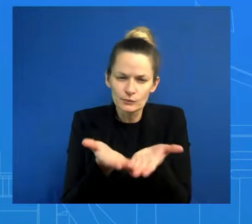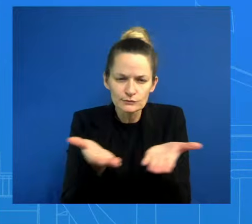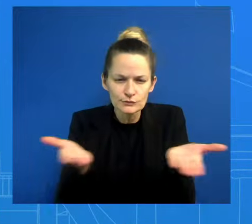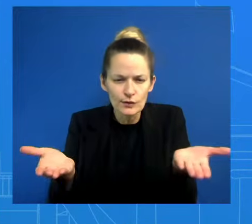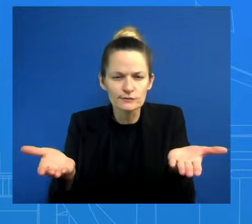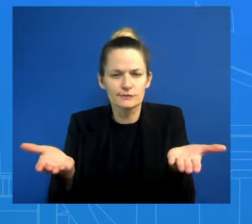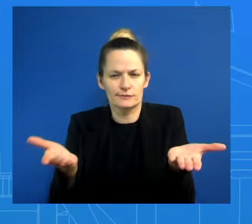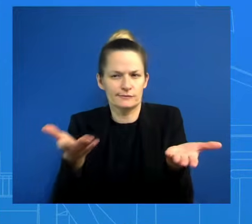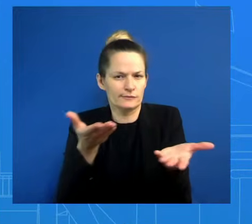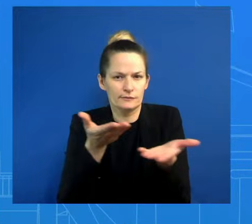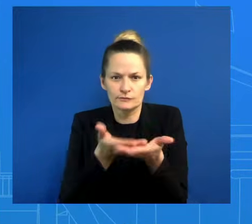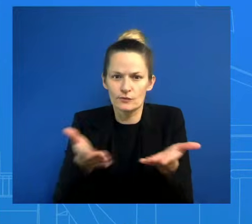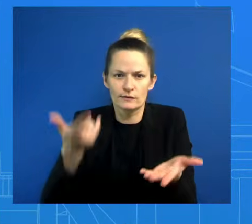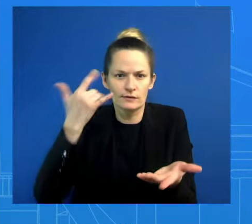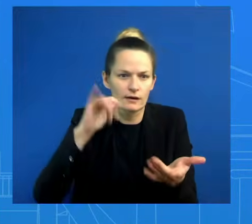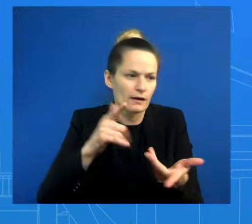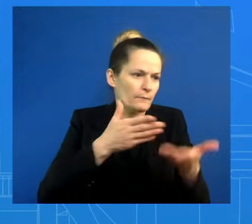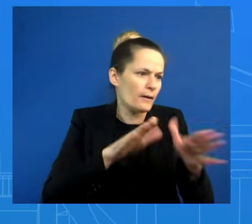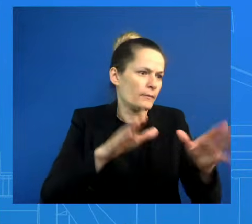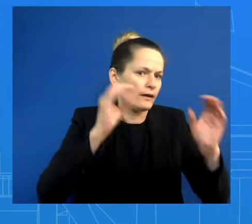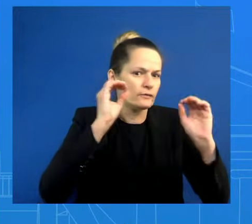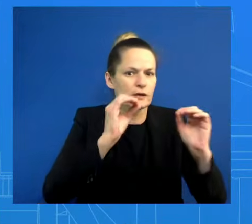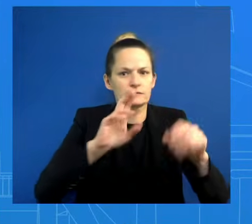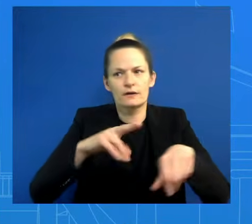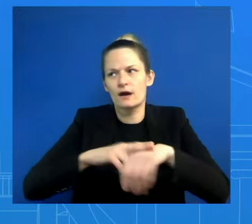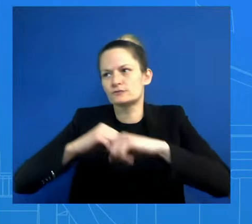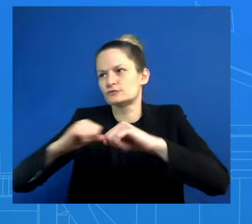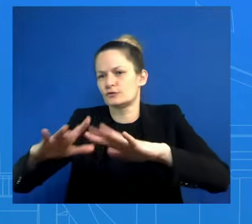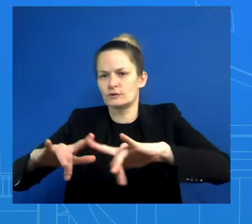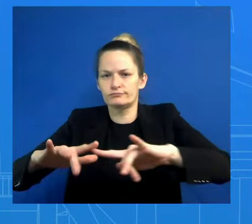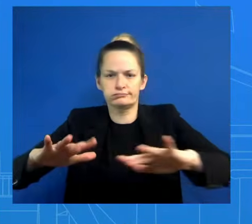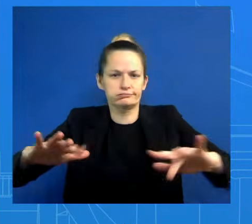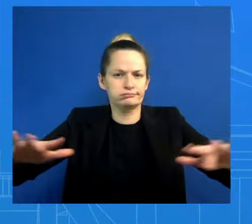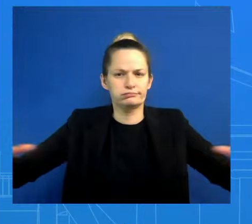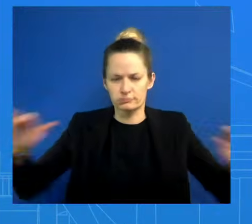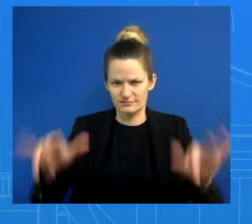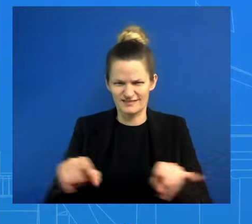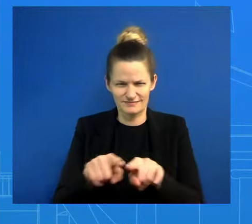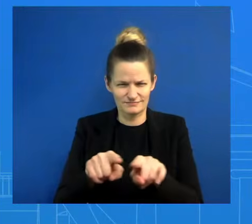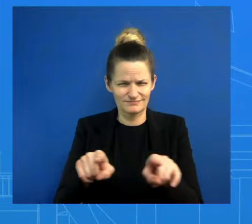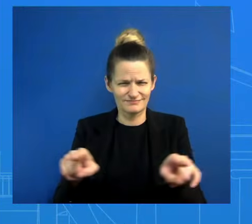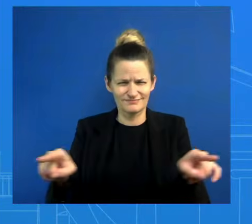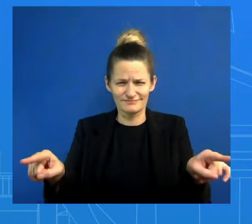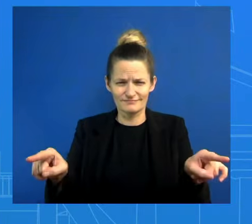and it should be done in a bipartisan way. And there's enough time to get that -- get that moving. The Press: And as families